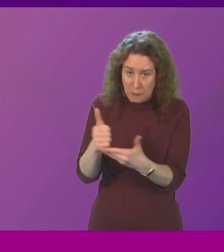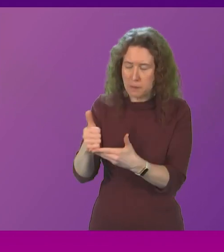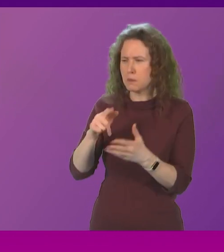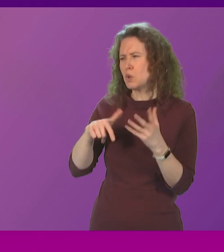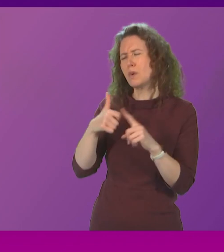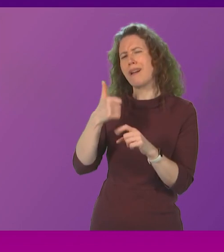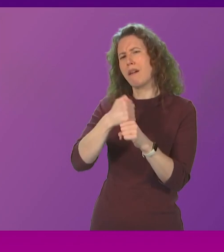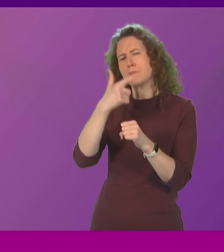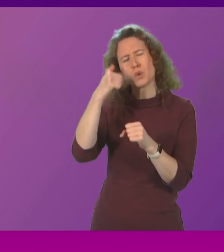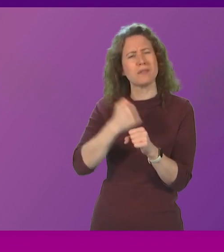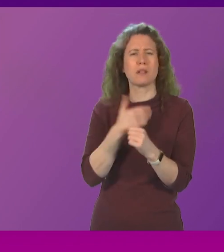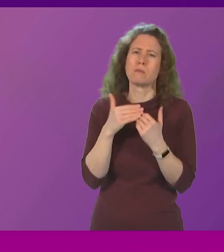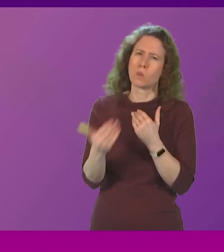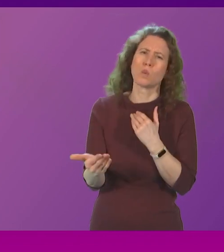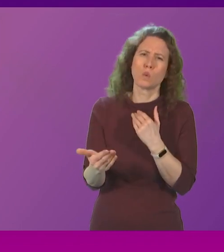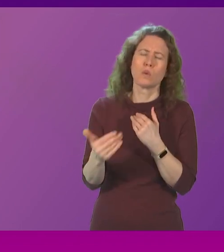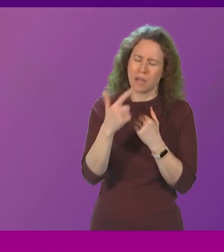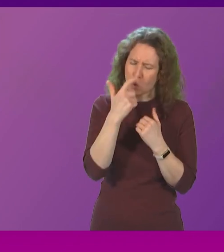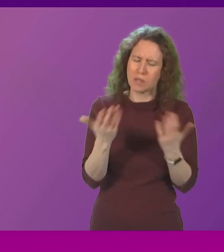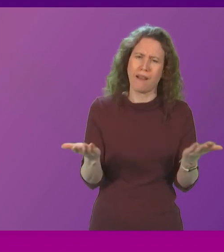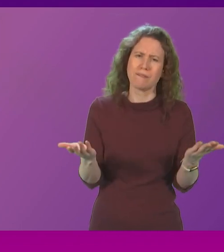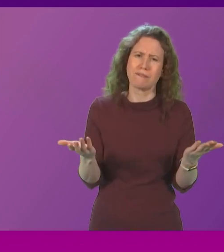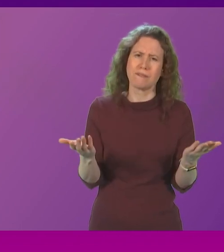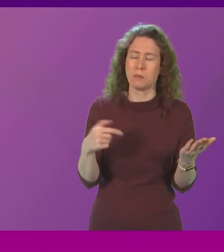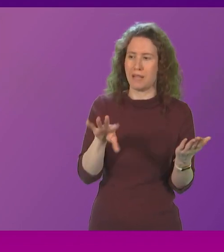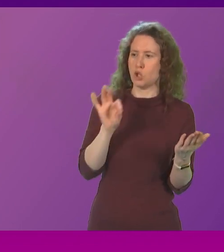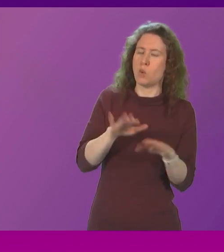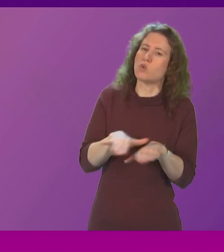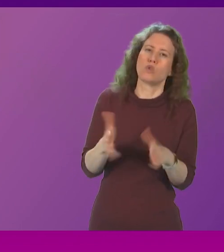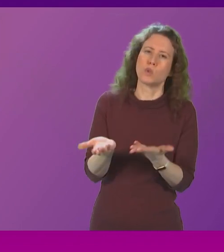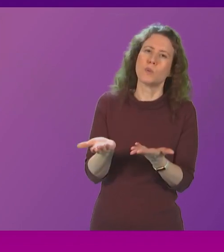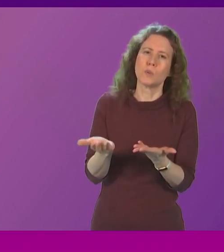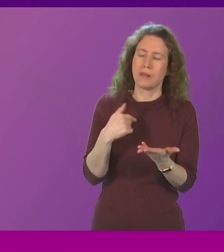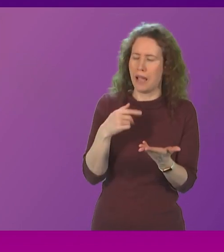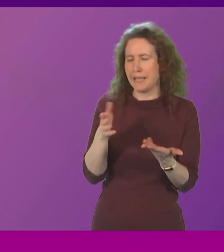have done far more to ease the burden that affects so many.